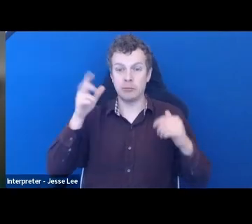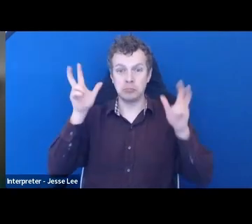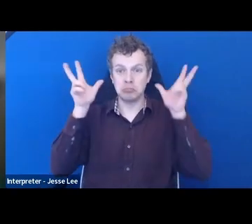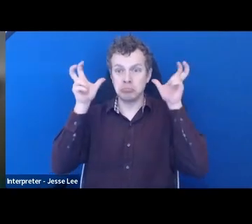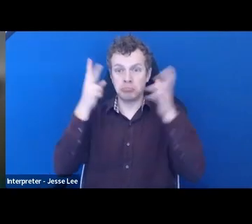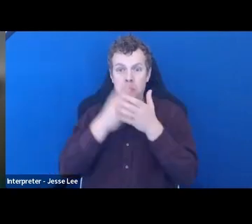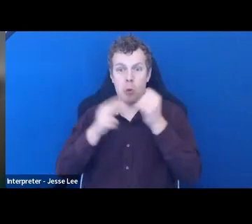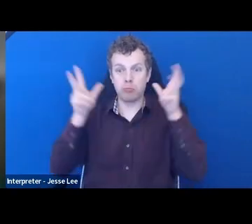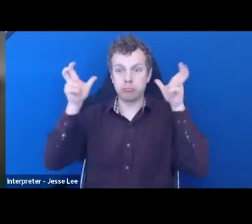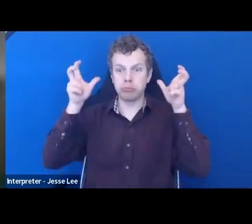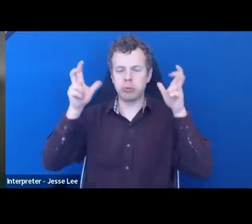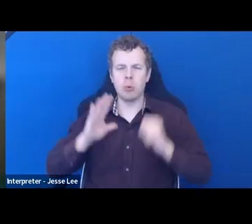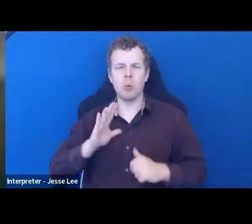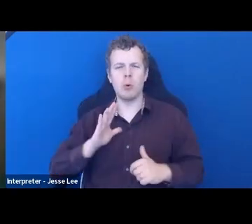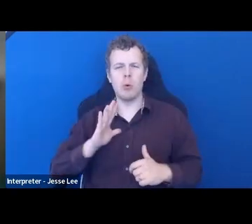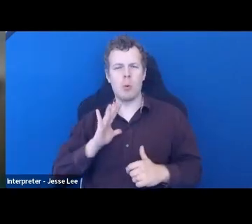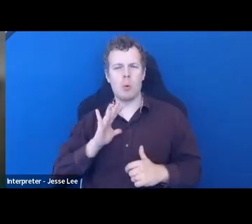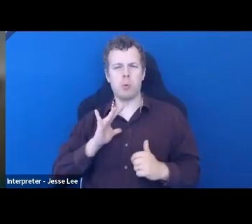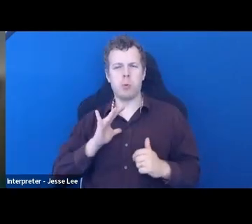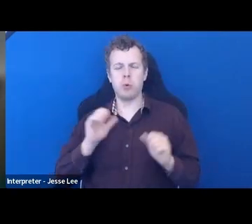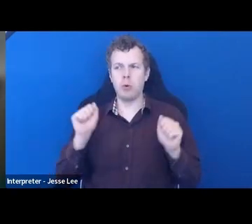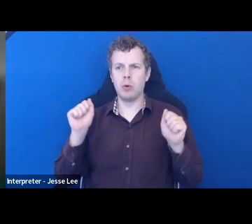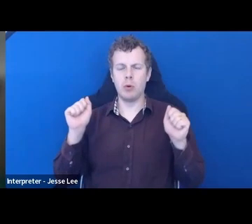for receiving target signal interest.